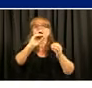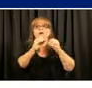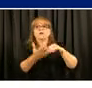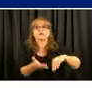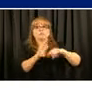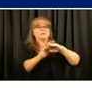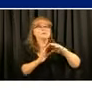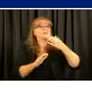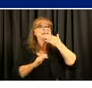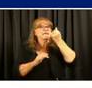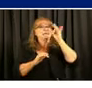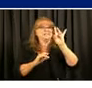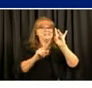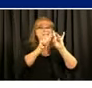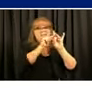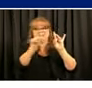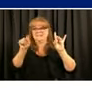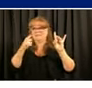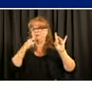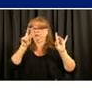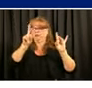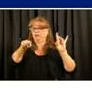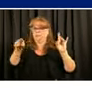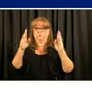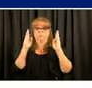seeing a substantial increase in the number of outbreaks that are occurring